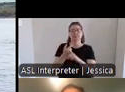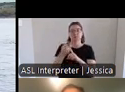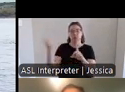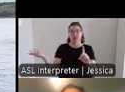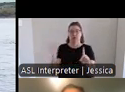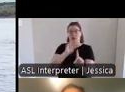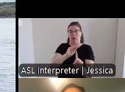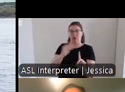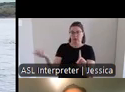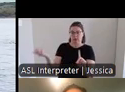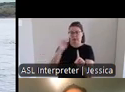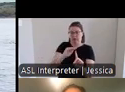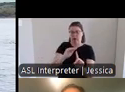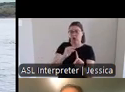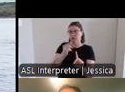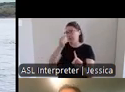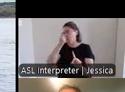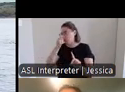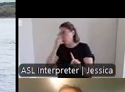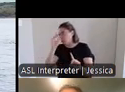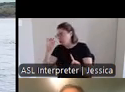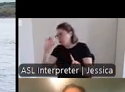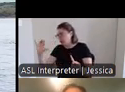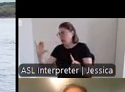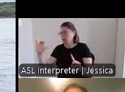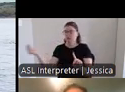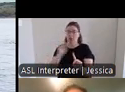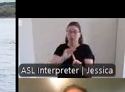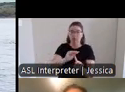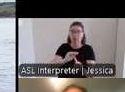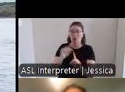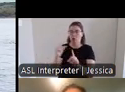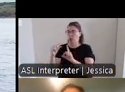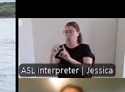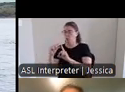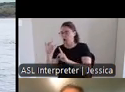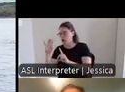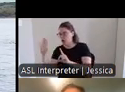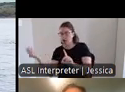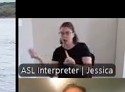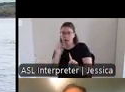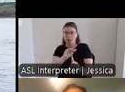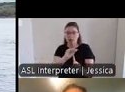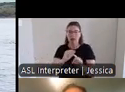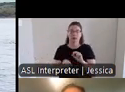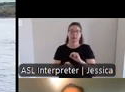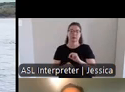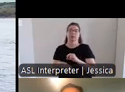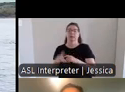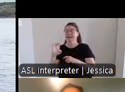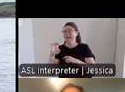so you are bringing a Google Doc into Manifold, you are bringing a Word document into Manifold, you are bringing an EPUB into Manifold.